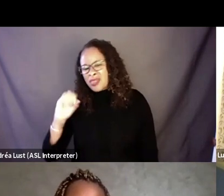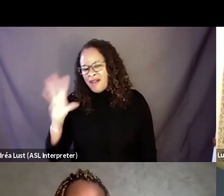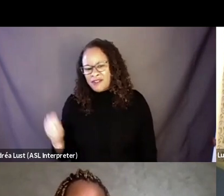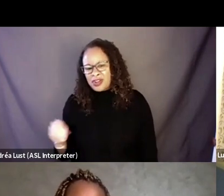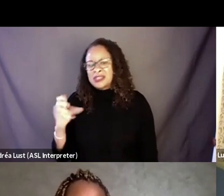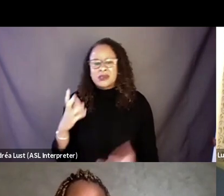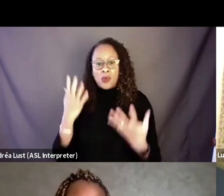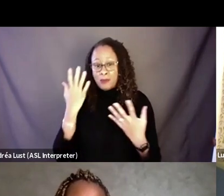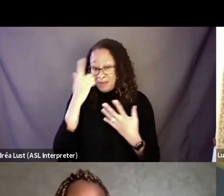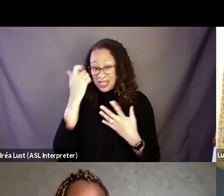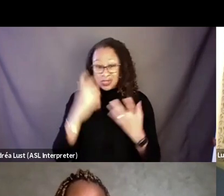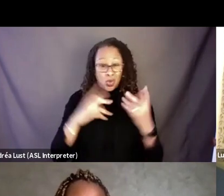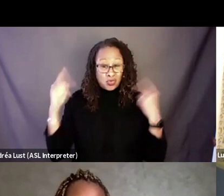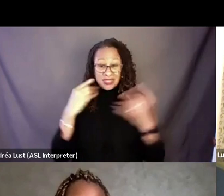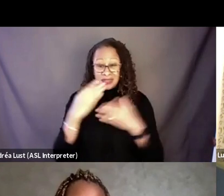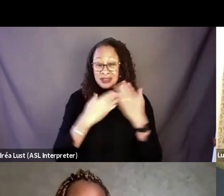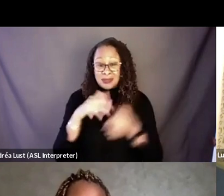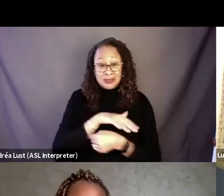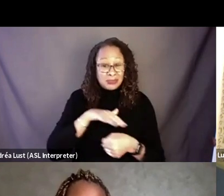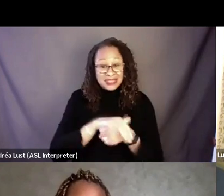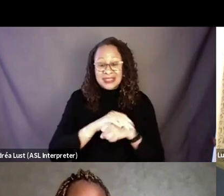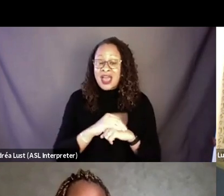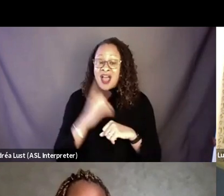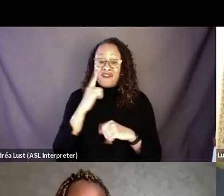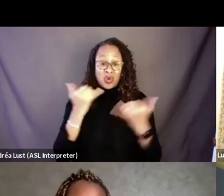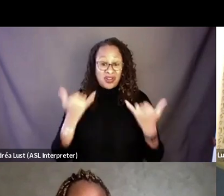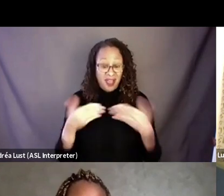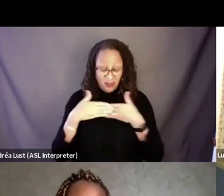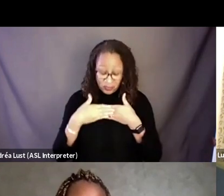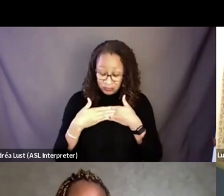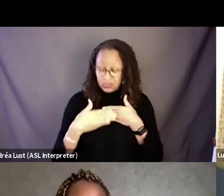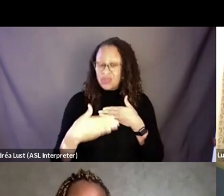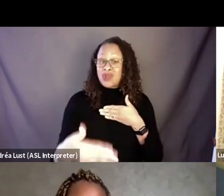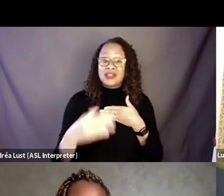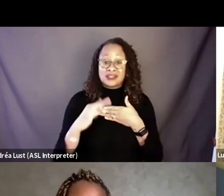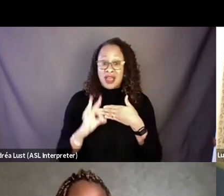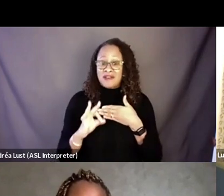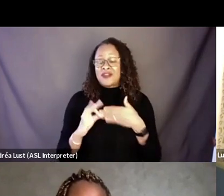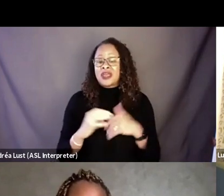And right now we're just saying for the rest of the I think the next next three, four months